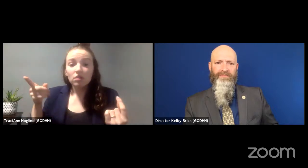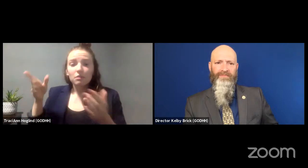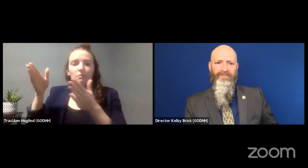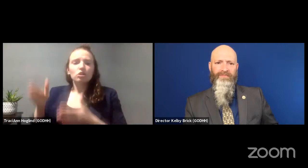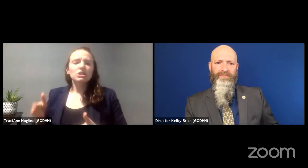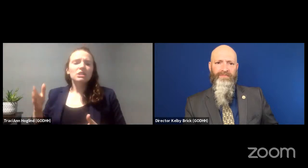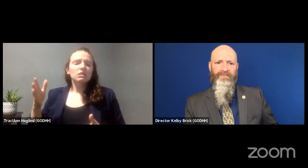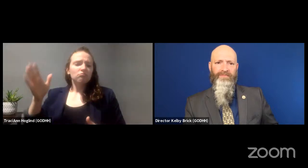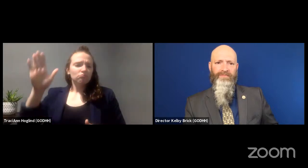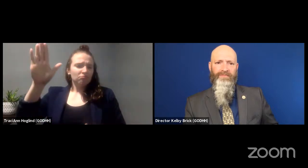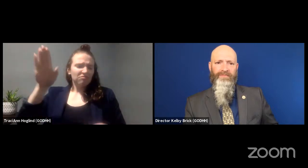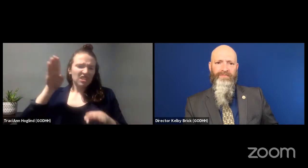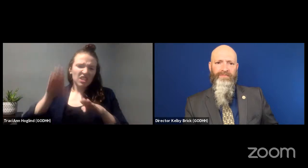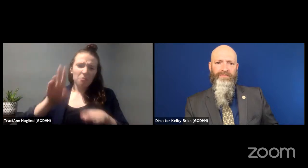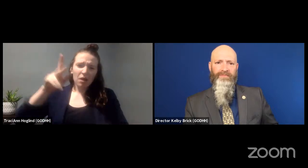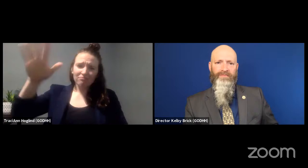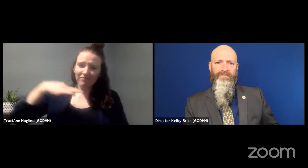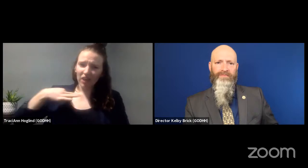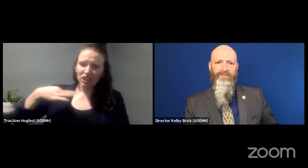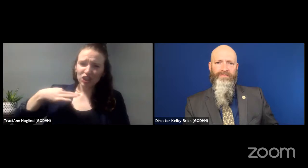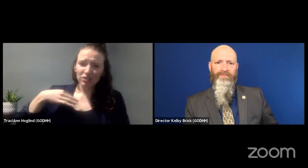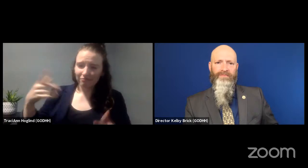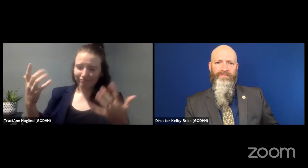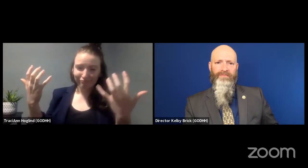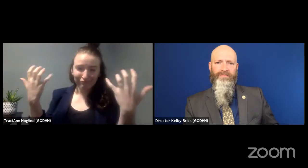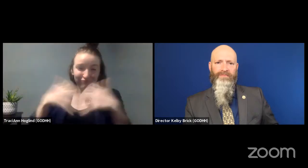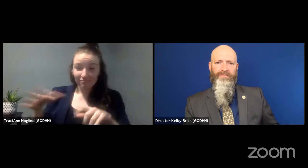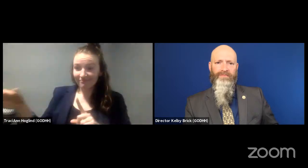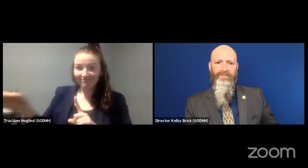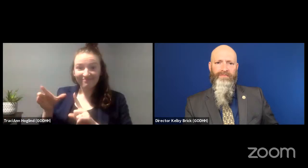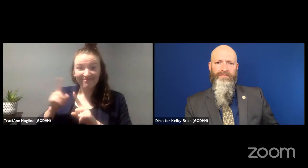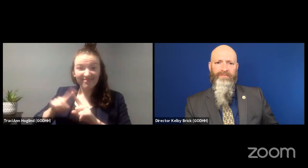with the Deaf community. When we were trying to think about how we could do this and how